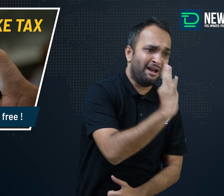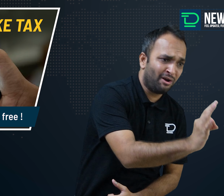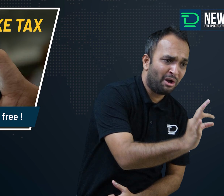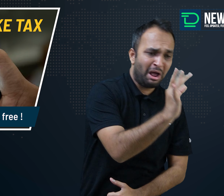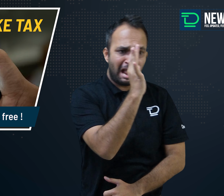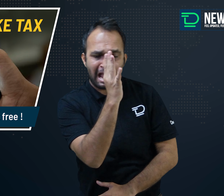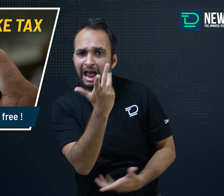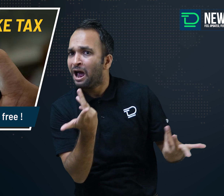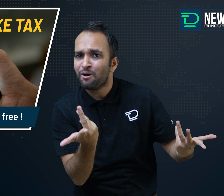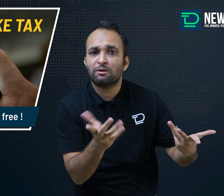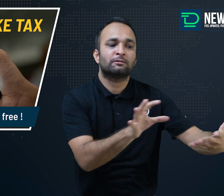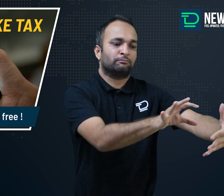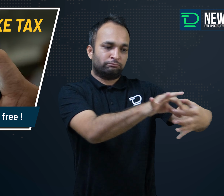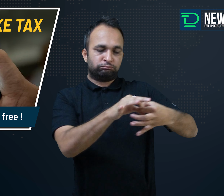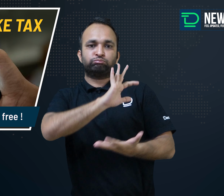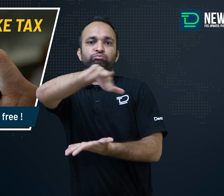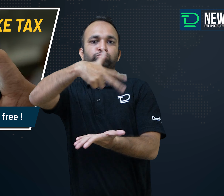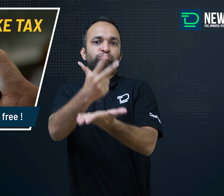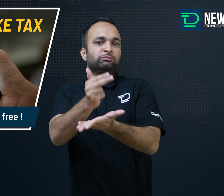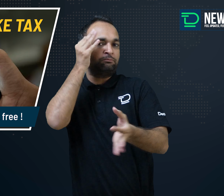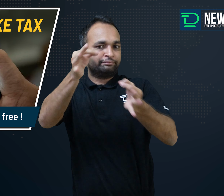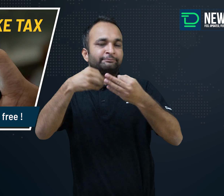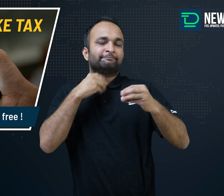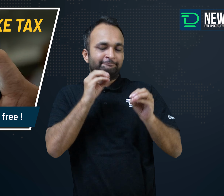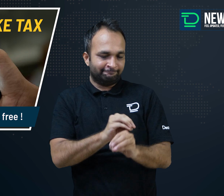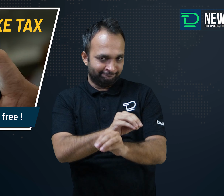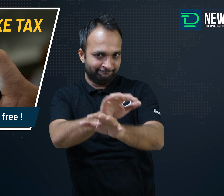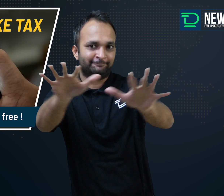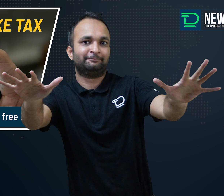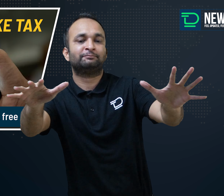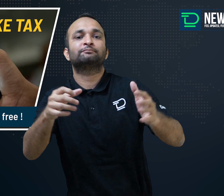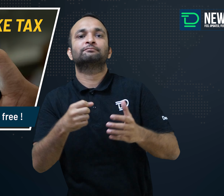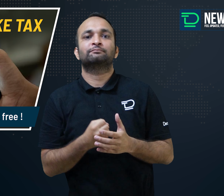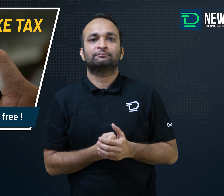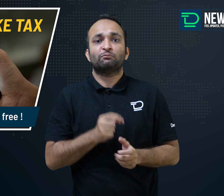This is true or fake ? Let me explain.